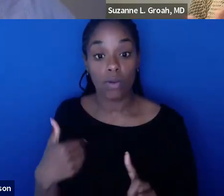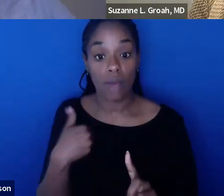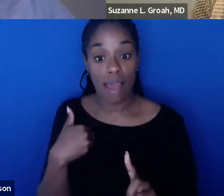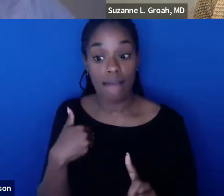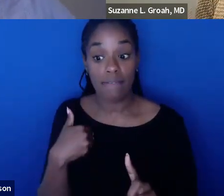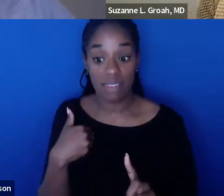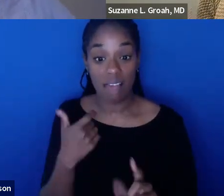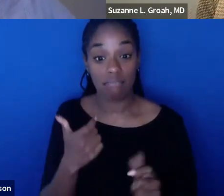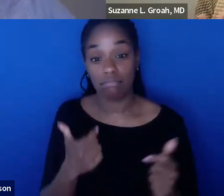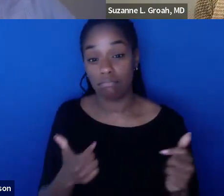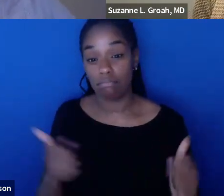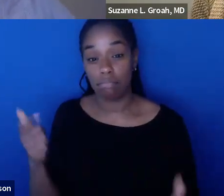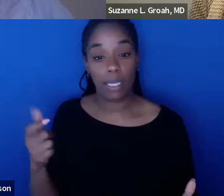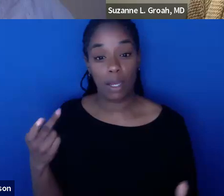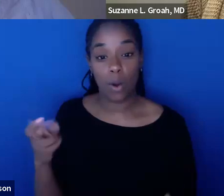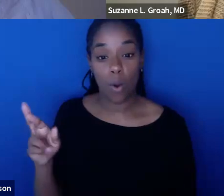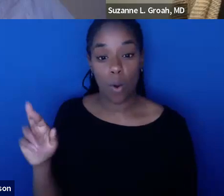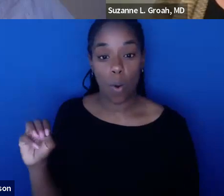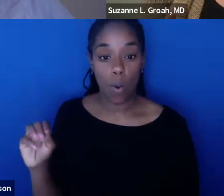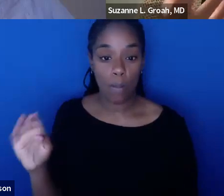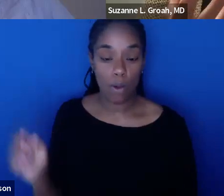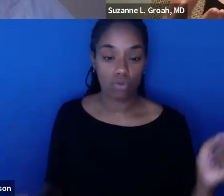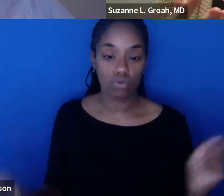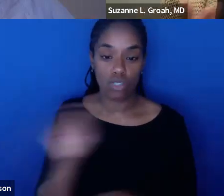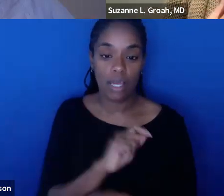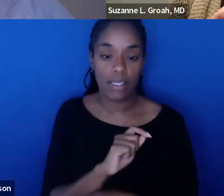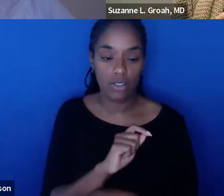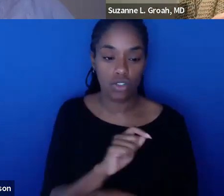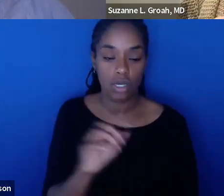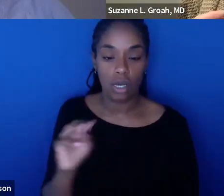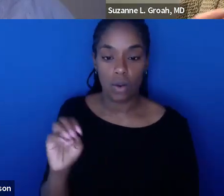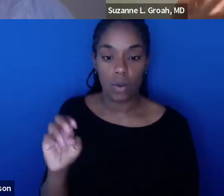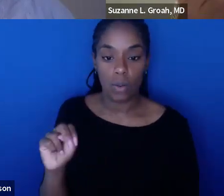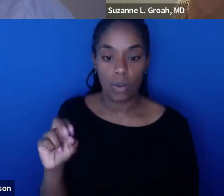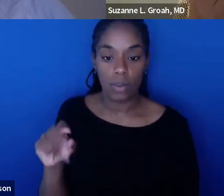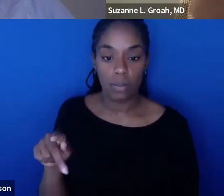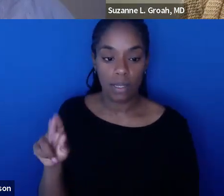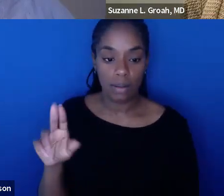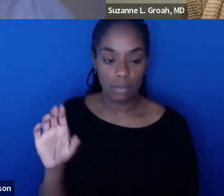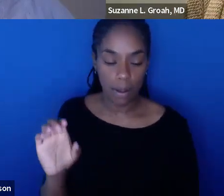hormonal change with menopause, the hormonal change leads to some vaginal